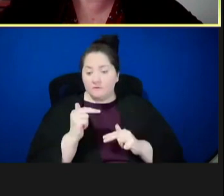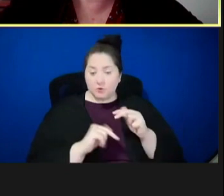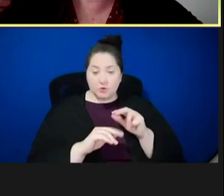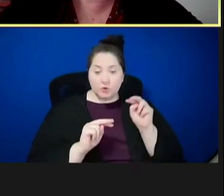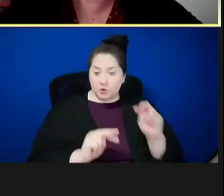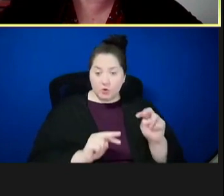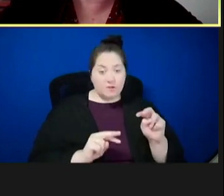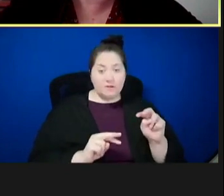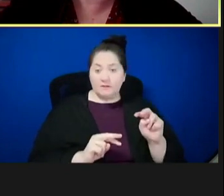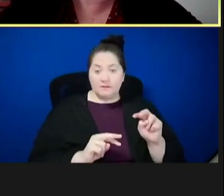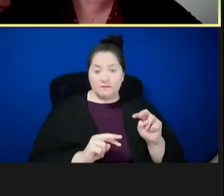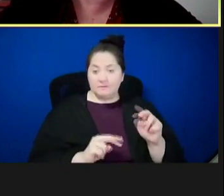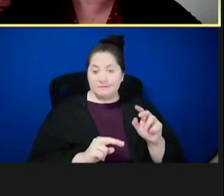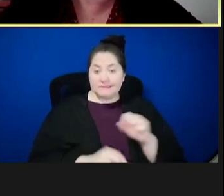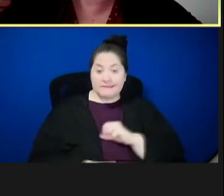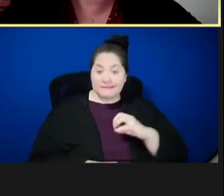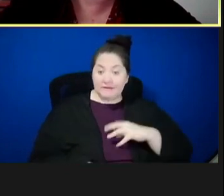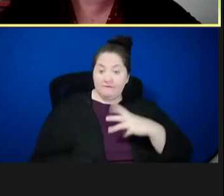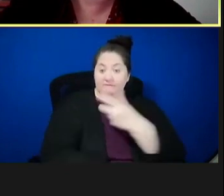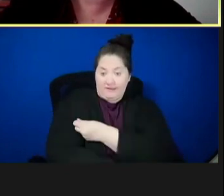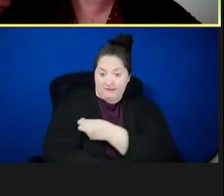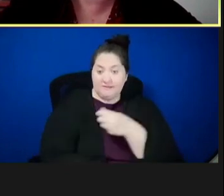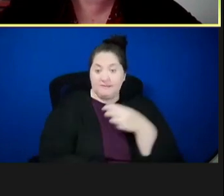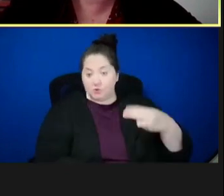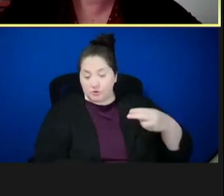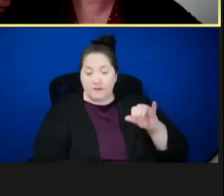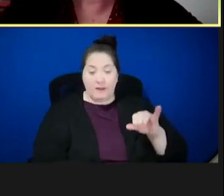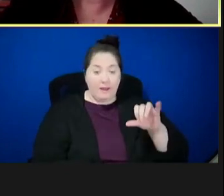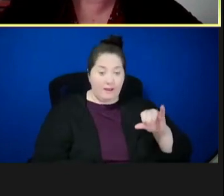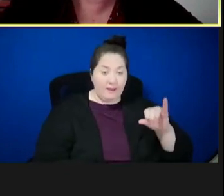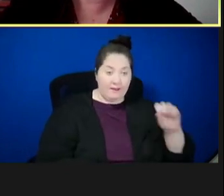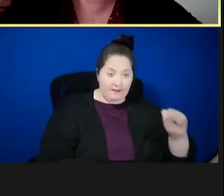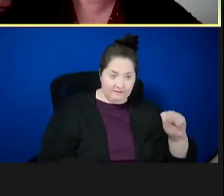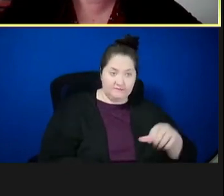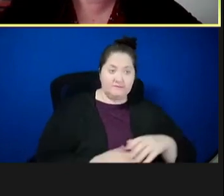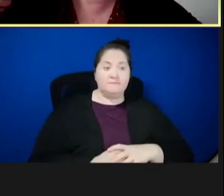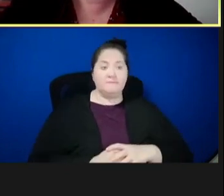vaccination history in the IIS and that was a challenge. All of our facilities